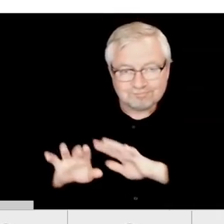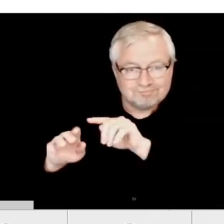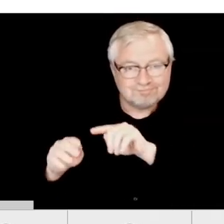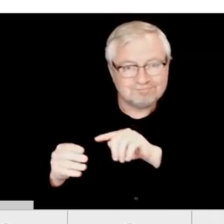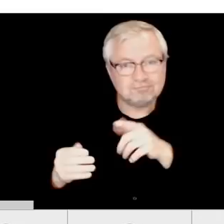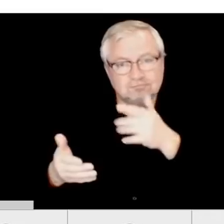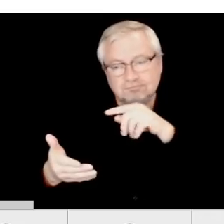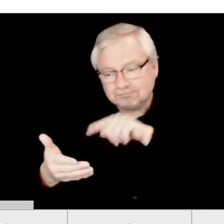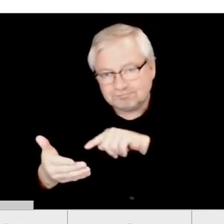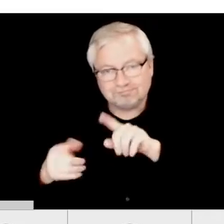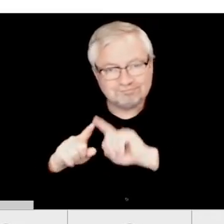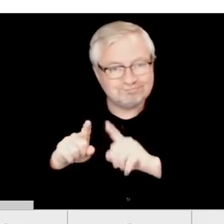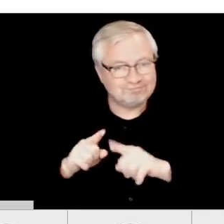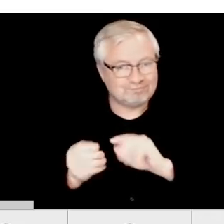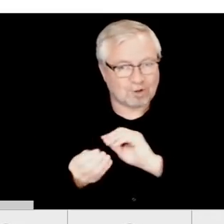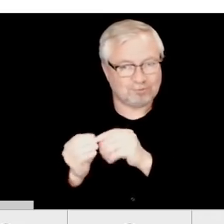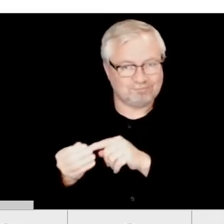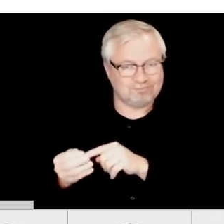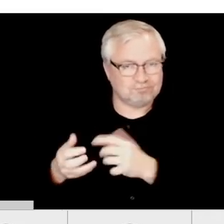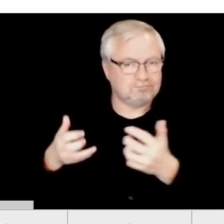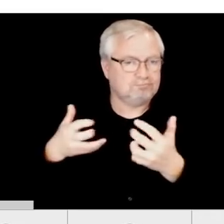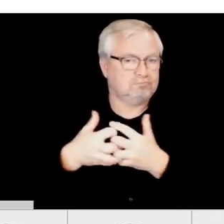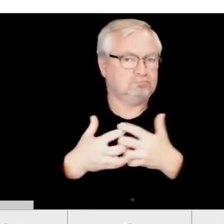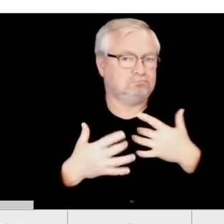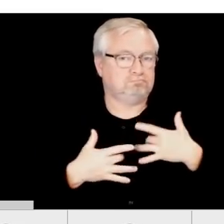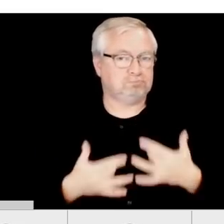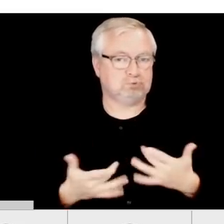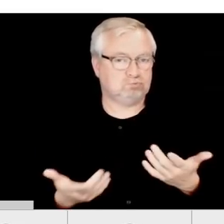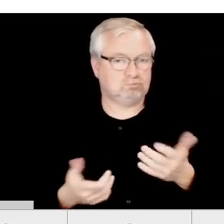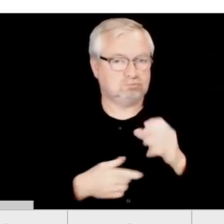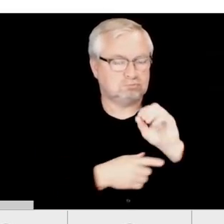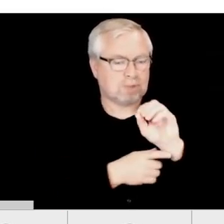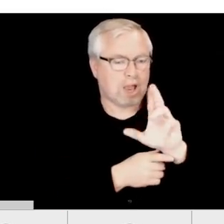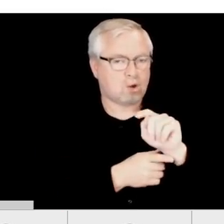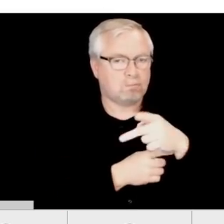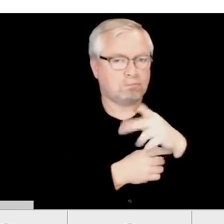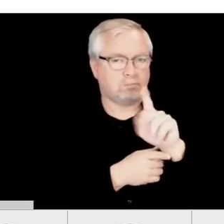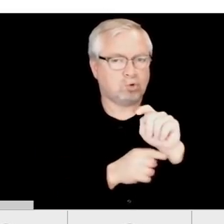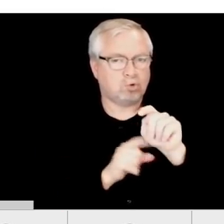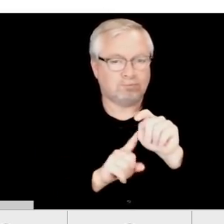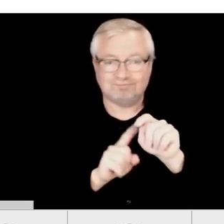Generally, on the outputs, generally, what we are seeing is there's less time